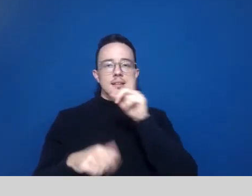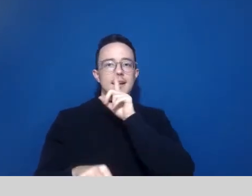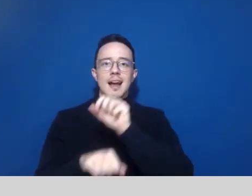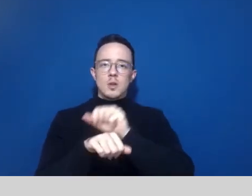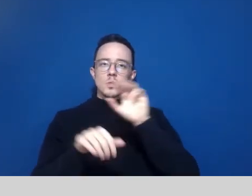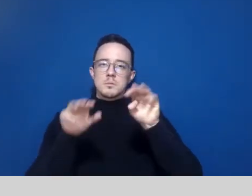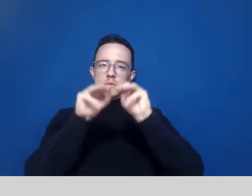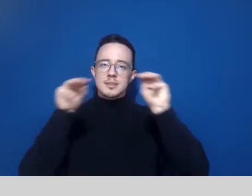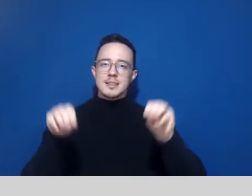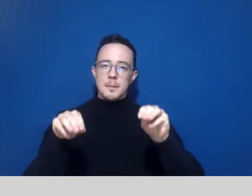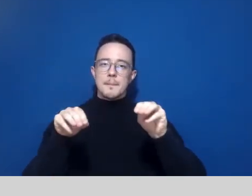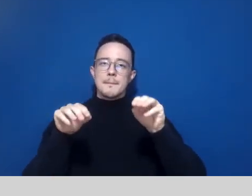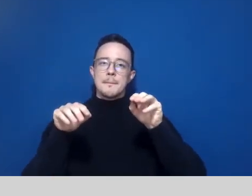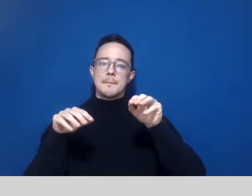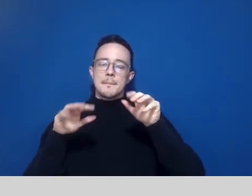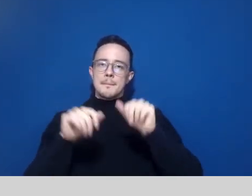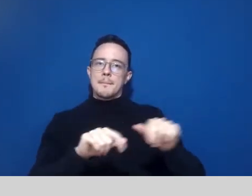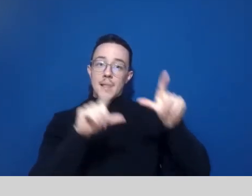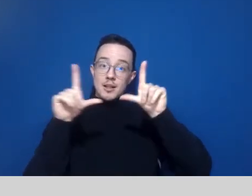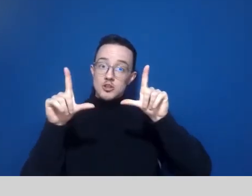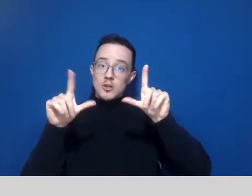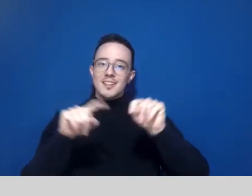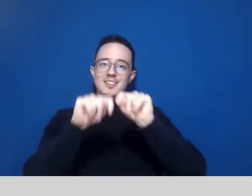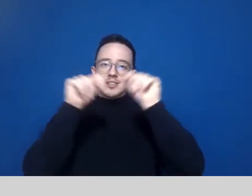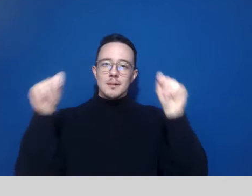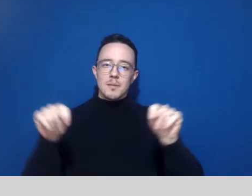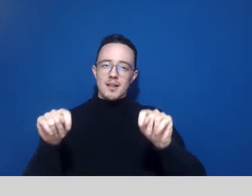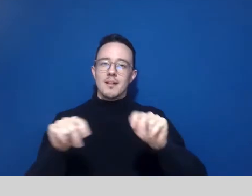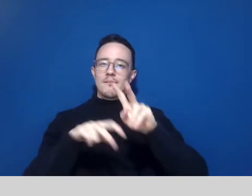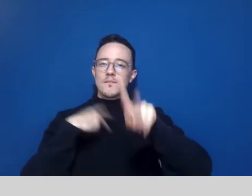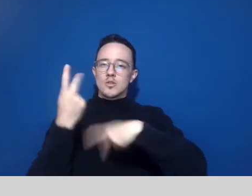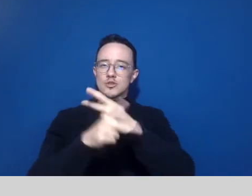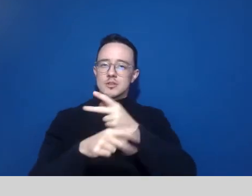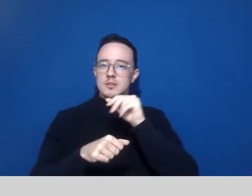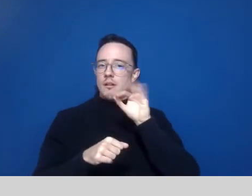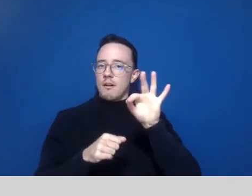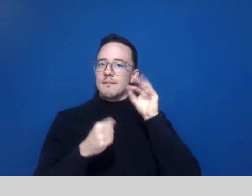And then, the actual museum pages are just templated versions